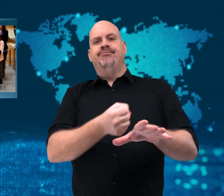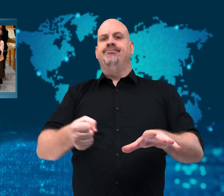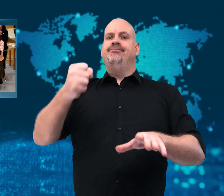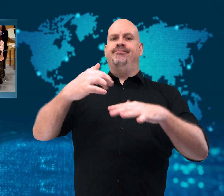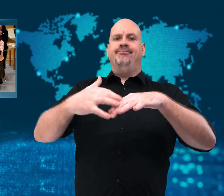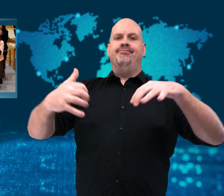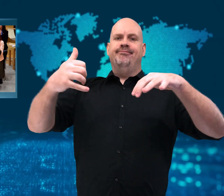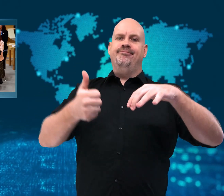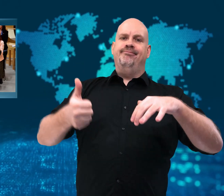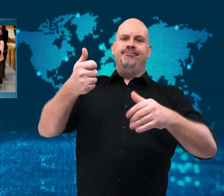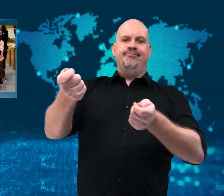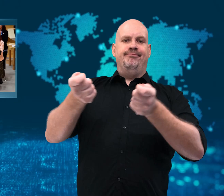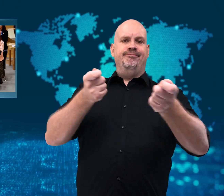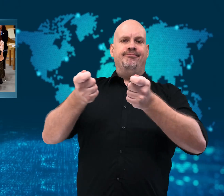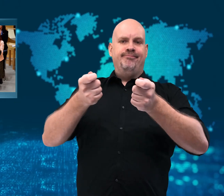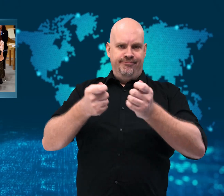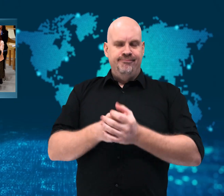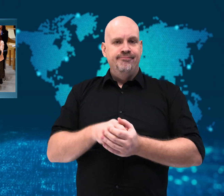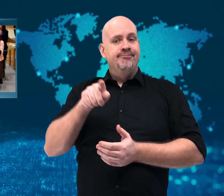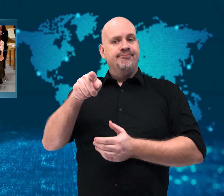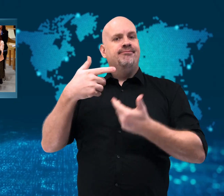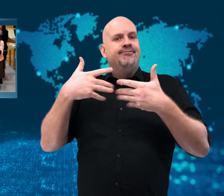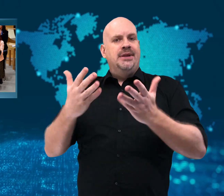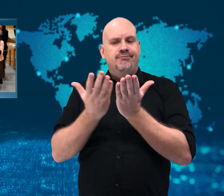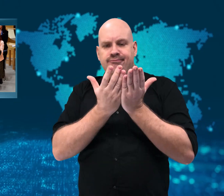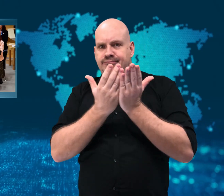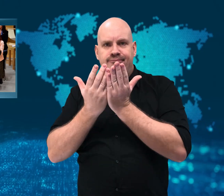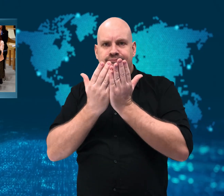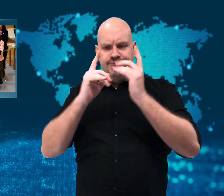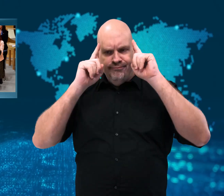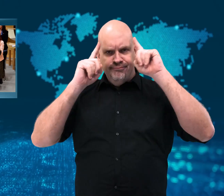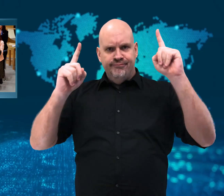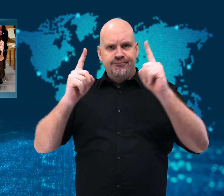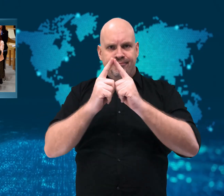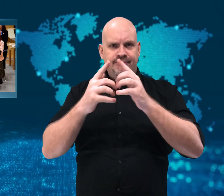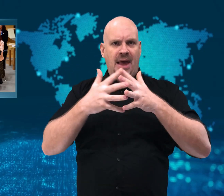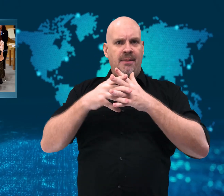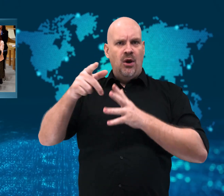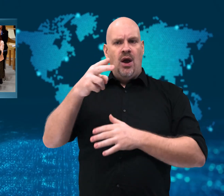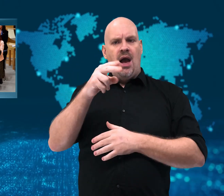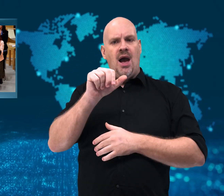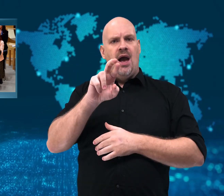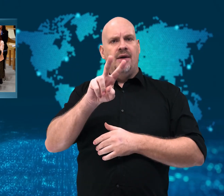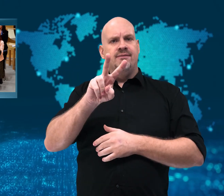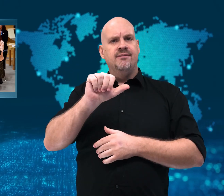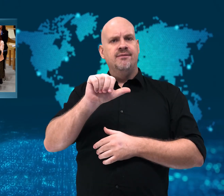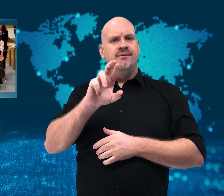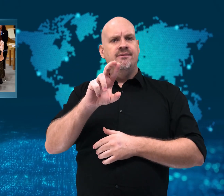She had been Sweden’s Minister of Finance since 2014.